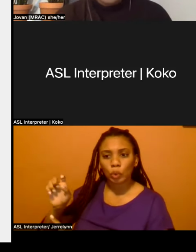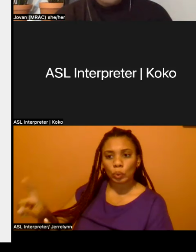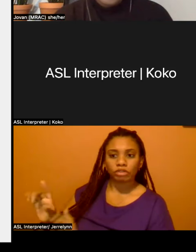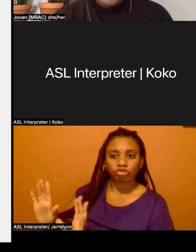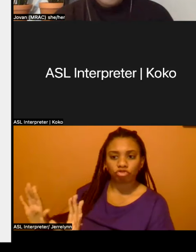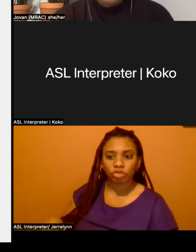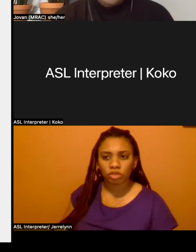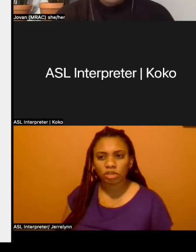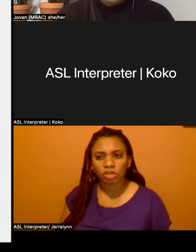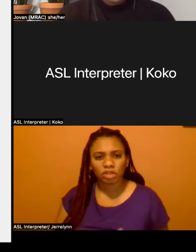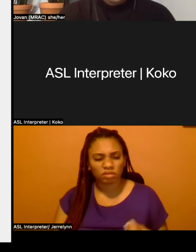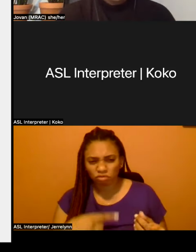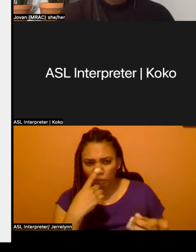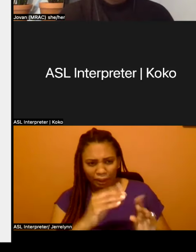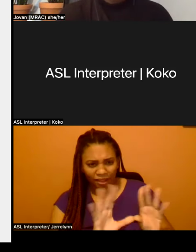Yeah, if you could clarify your question.